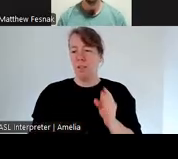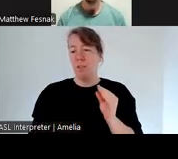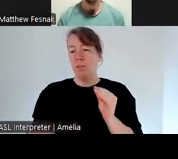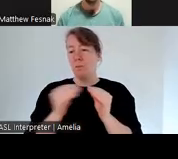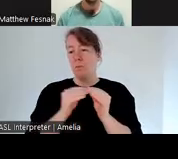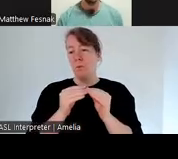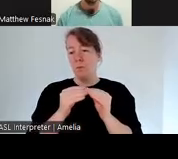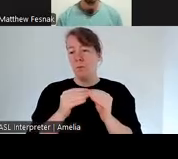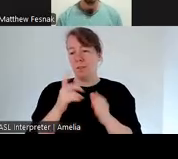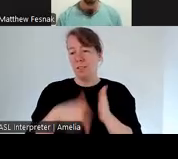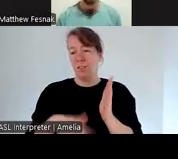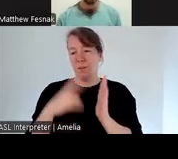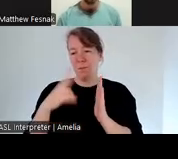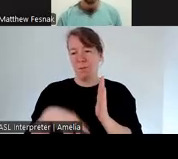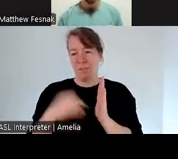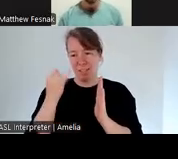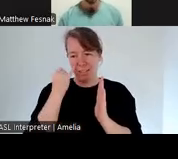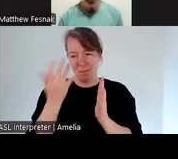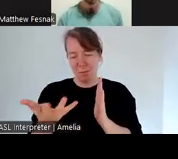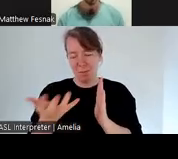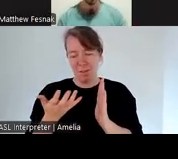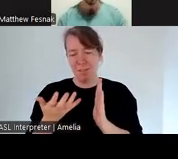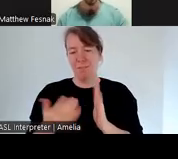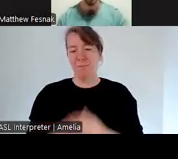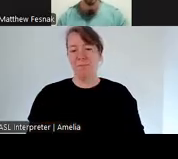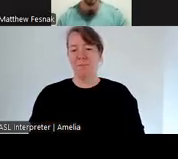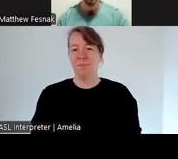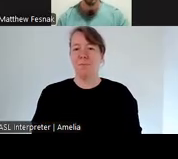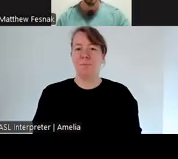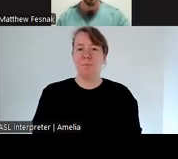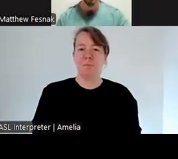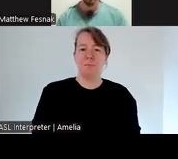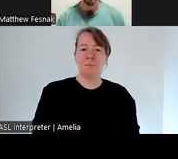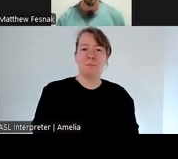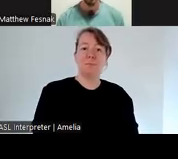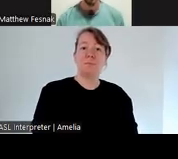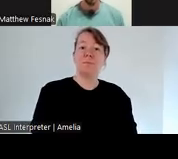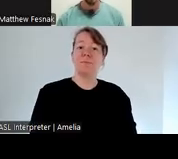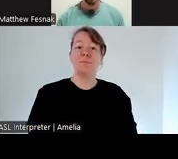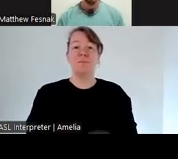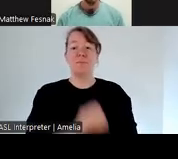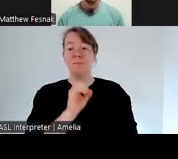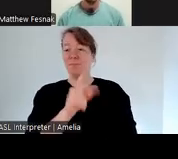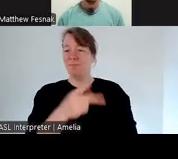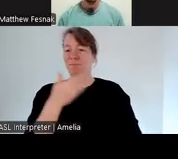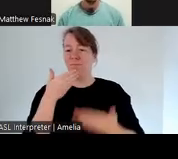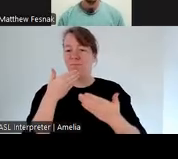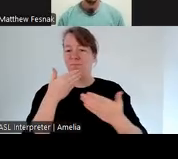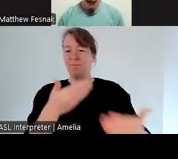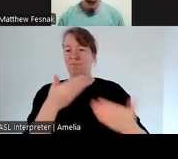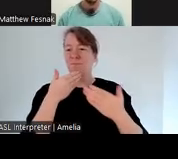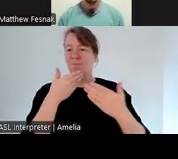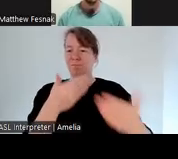(Anna Flak) Alrighty, well big thank you to sort of a few of our authors